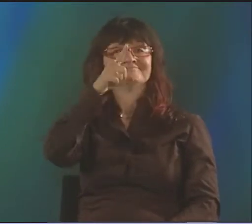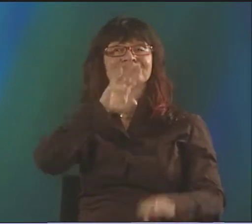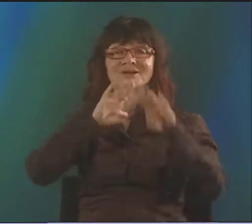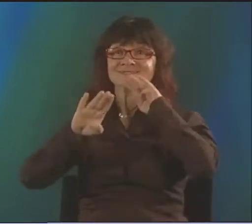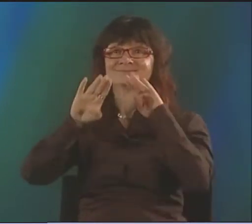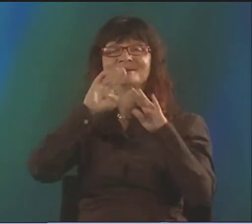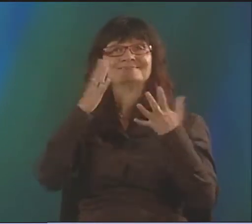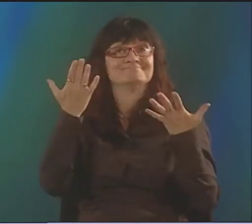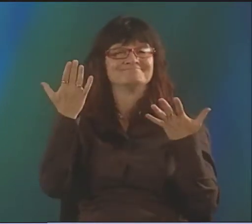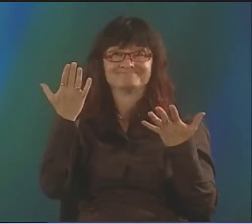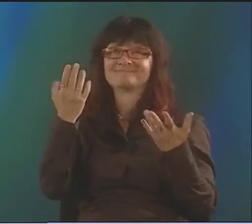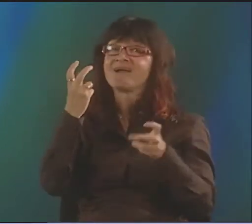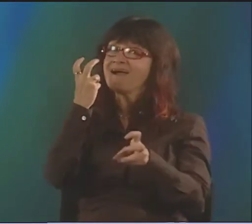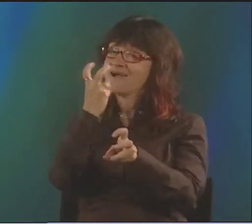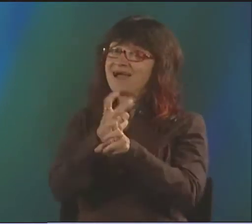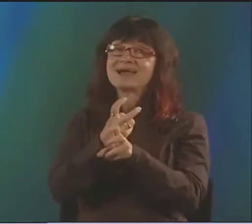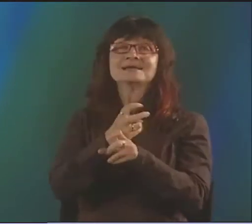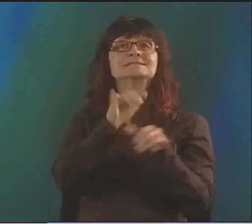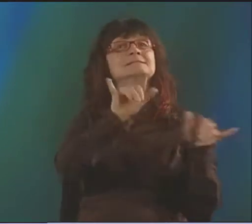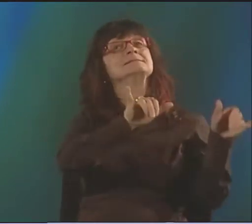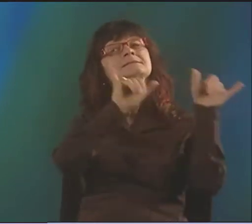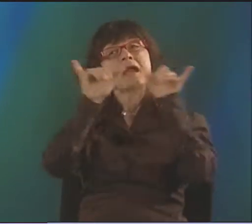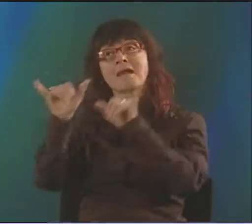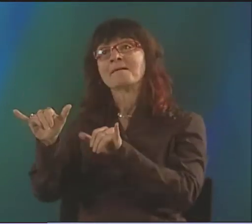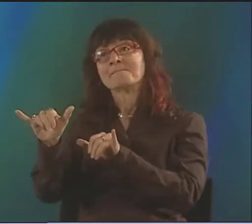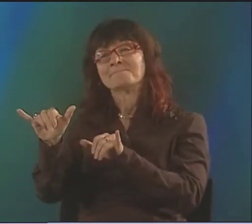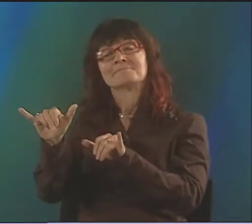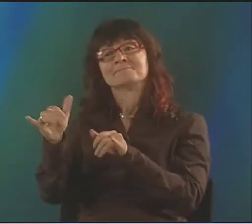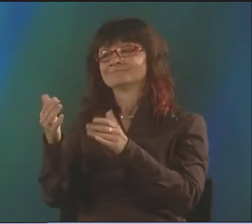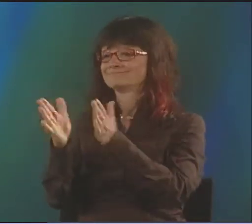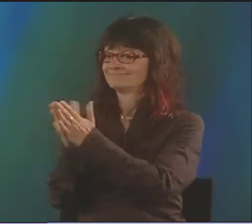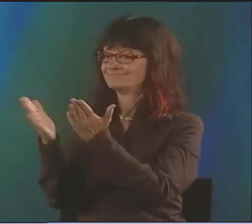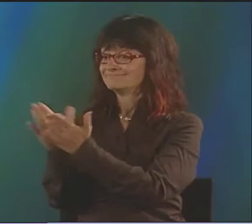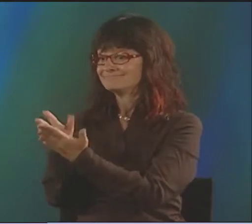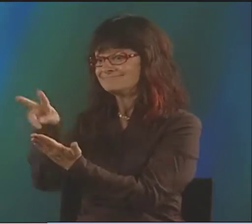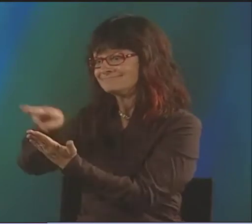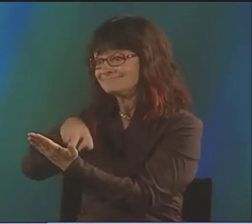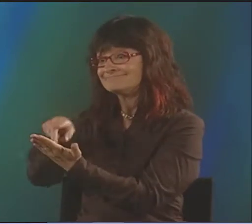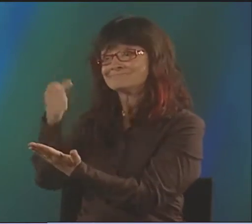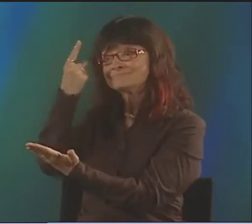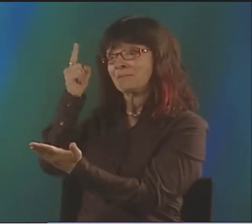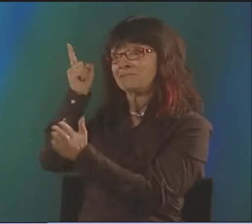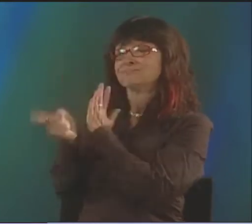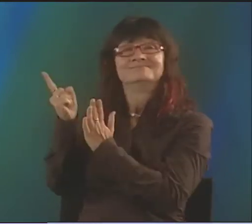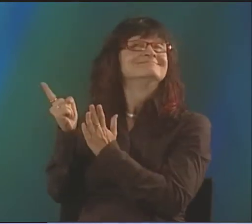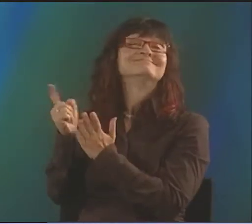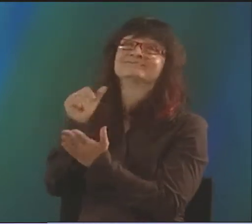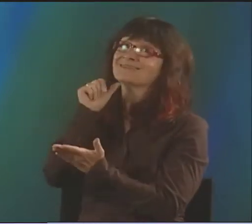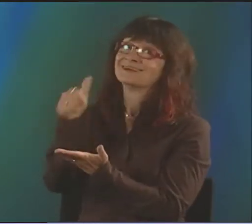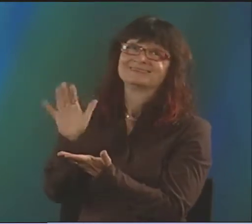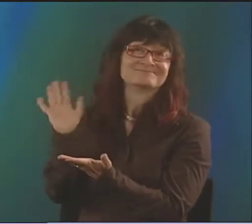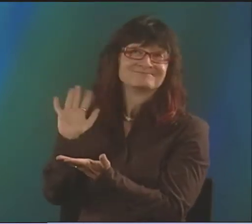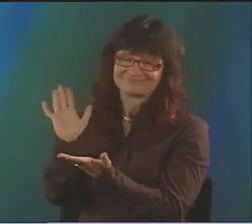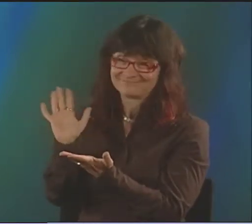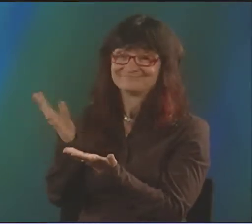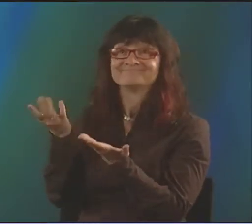OK, ALL RIGHT, I GET IT, YOU'RE FRUSTRATED. IT'S VERY DIFFICULT TO UNDERSTAND THESE SORTS OF THINGS, SAME THING AS READING A BOOK,